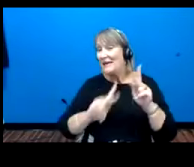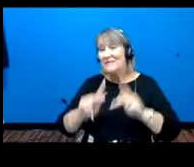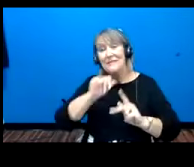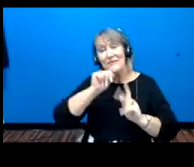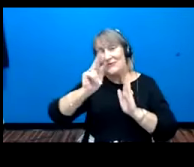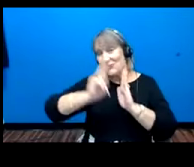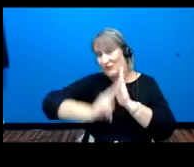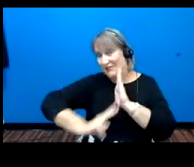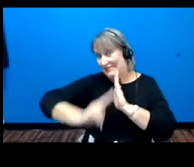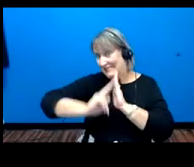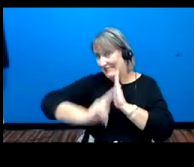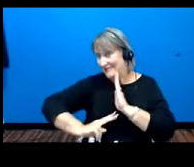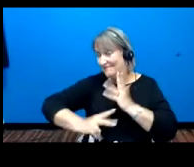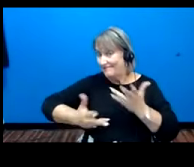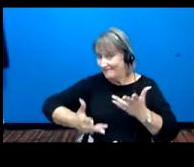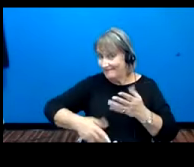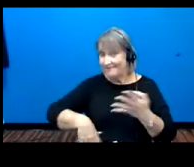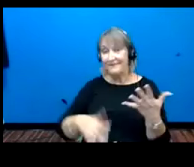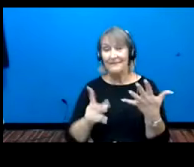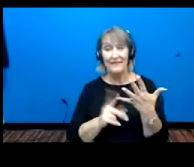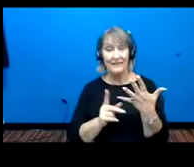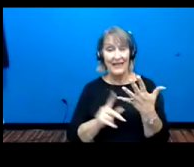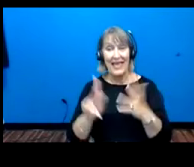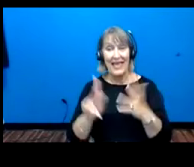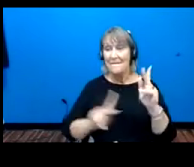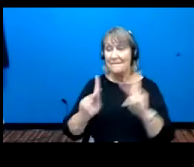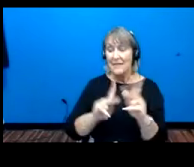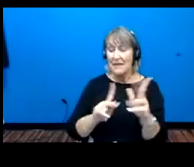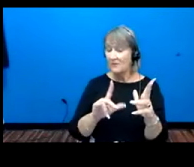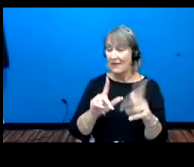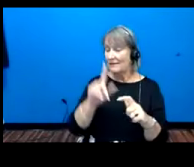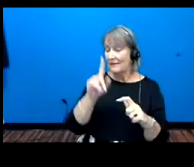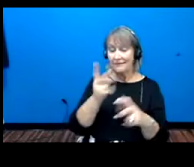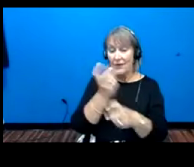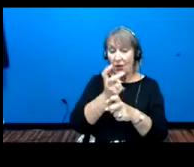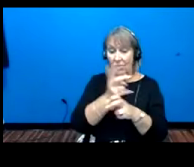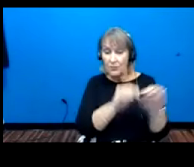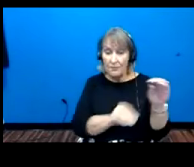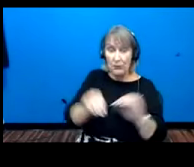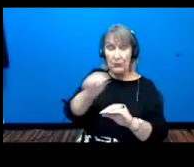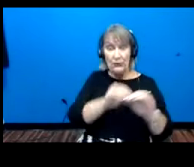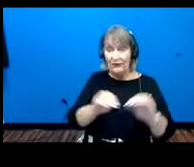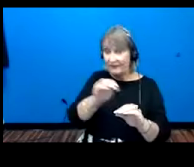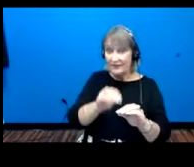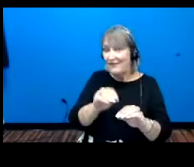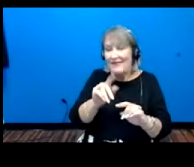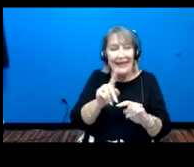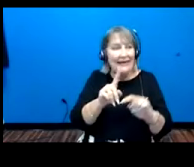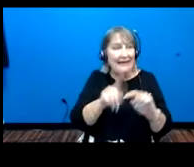and then individuals with mobility issues that could limit their access to information; and then, of course, family, caregivers—